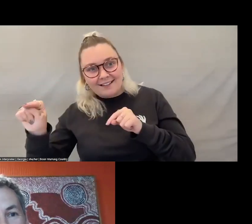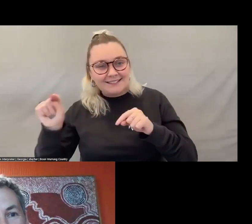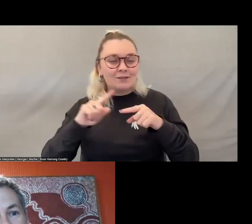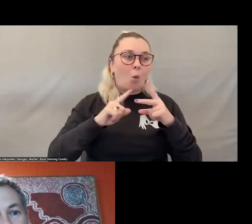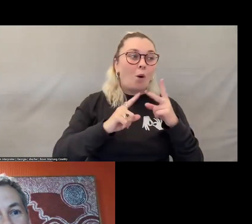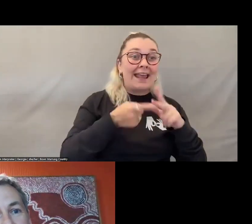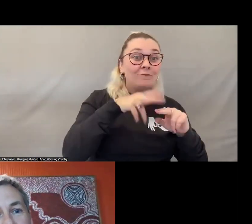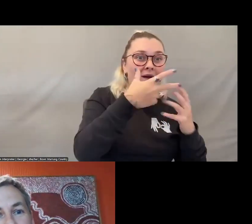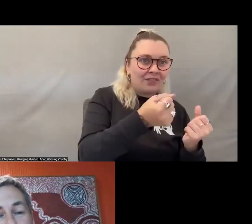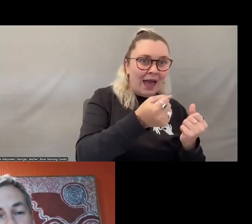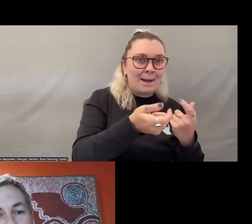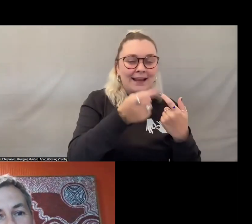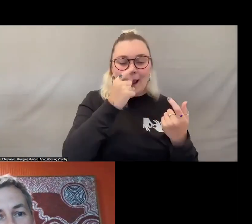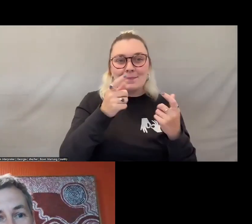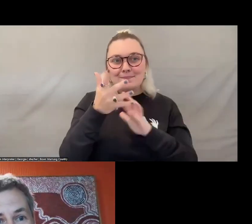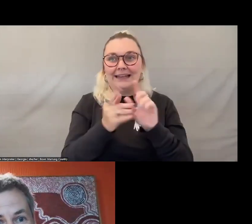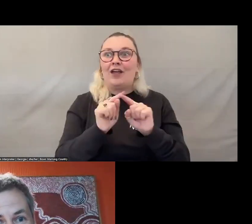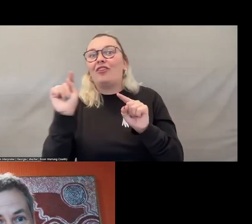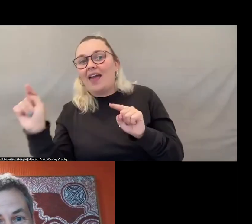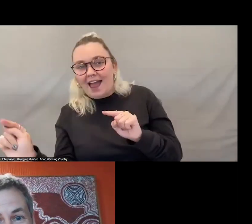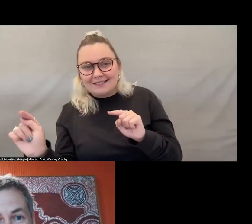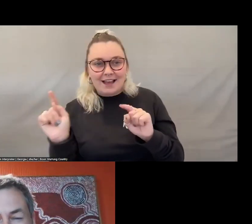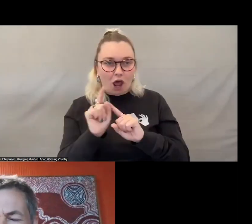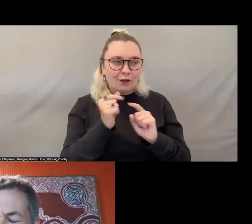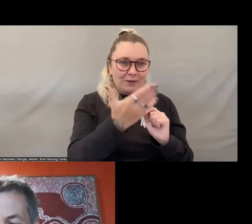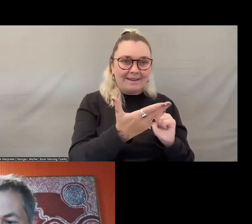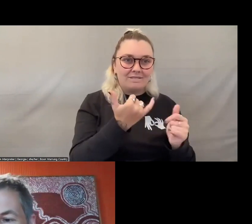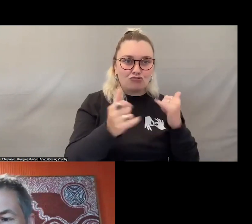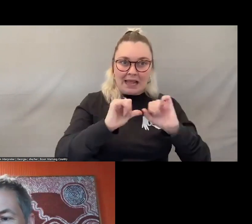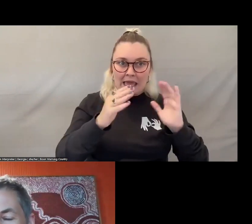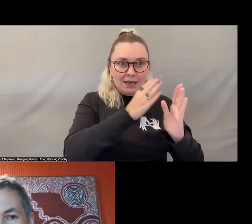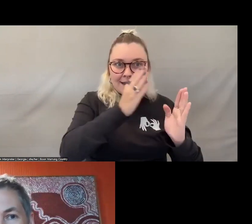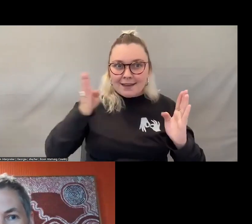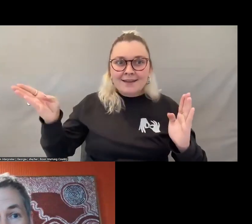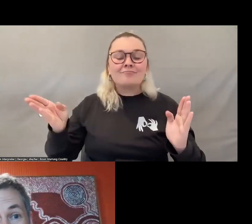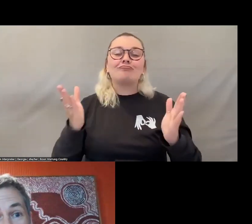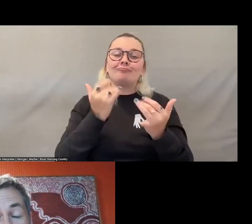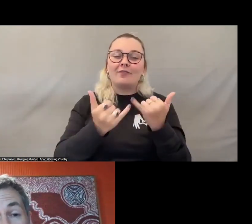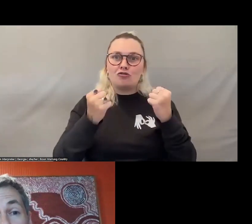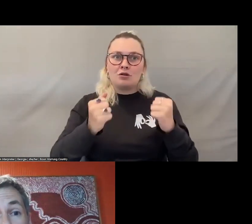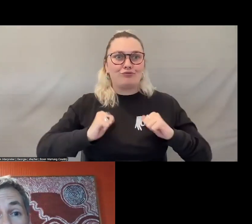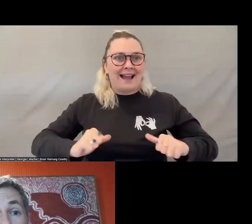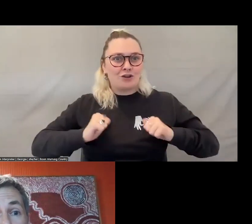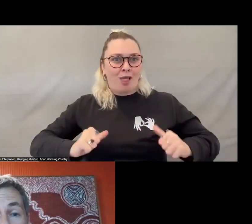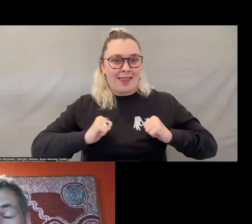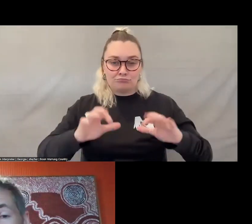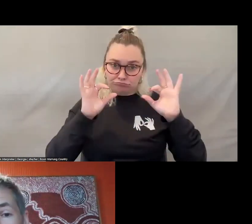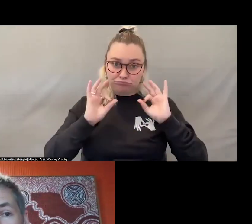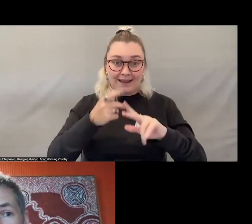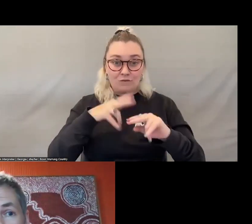have this, then the step could be X, Y or Z. So very practical. If you have a training -- wheels